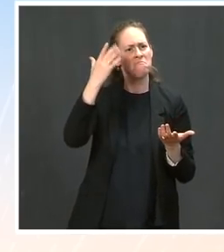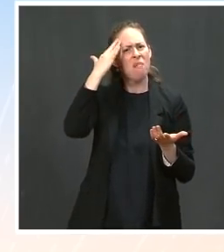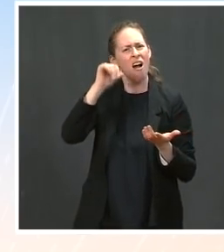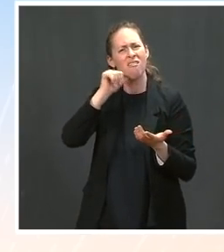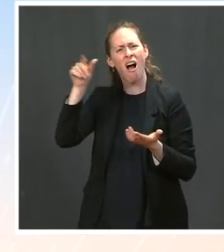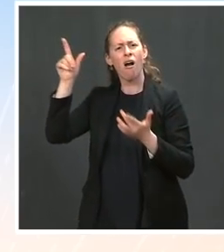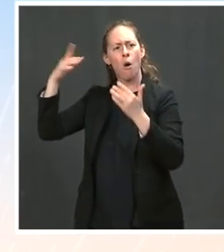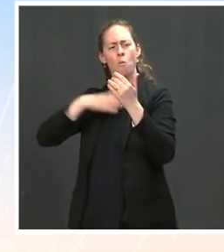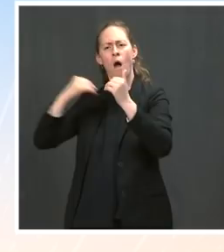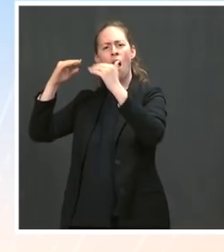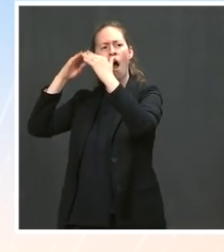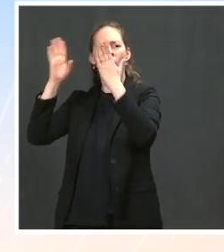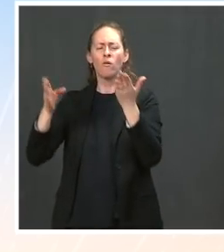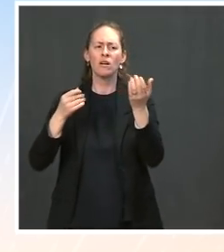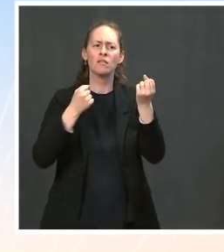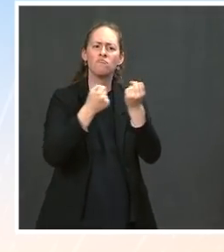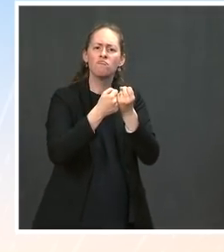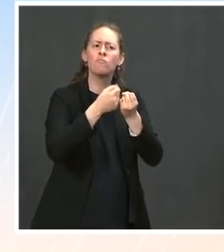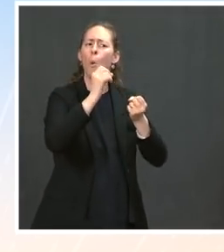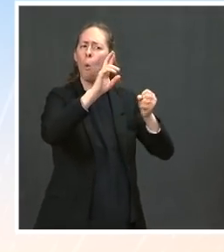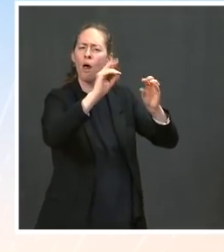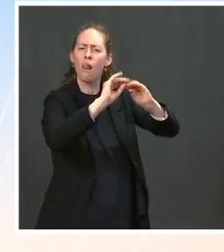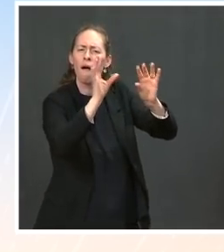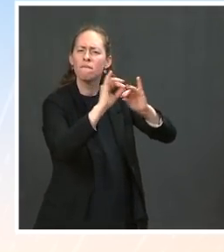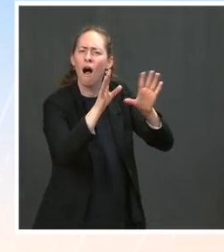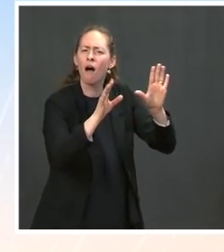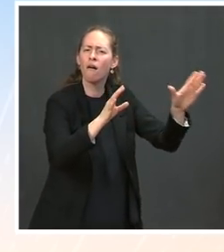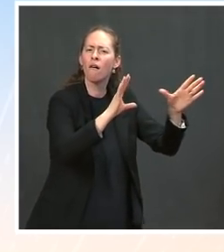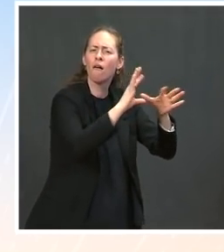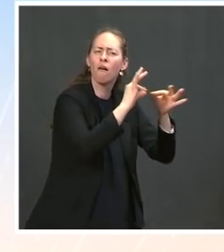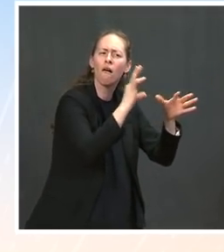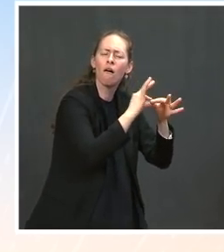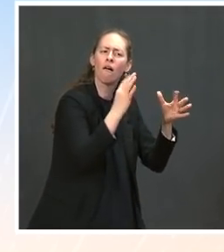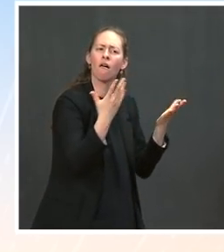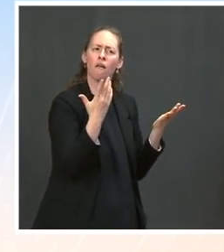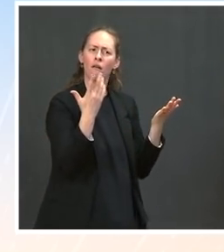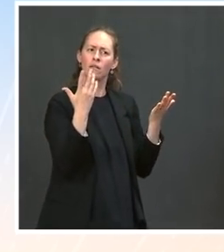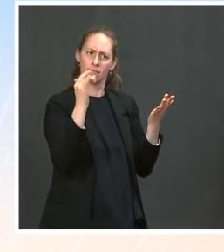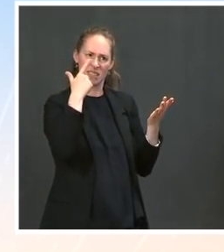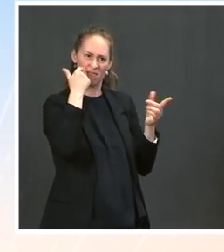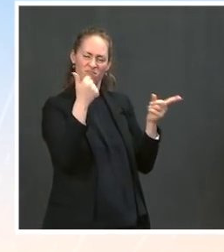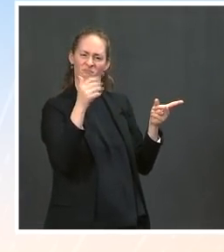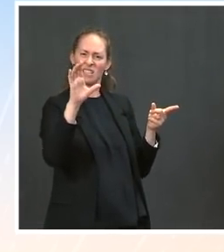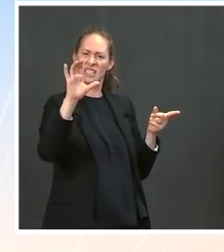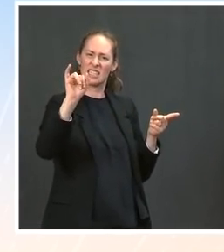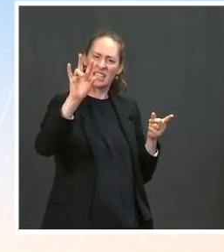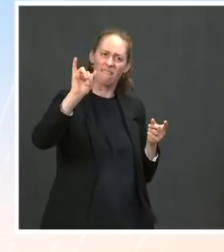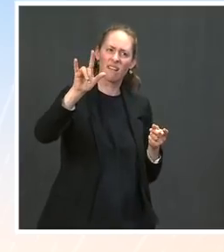There are civil rights leaders that are saying, "That's what contro- -- that's what civil rights is, is to be confrontational, to be active." Ms. Psaki: Well, she could --